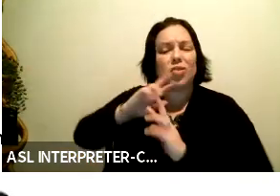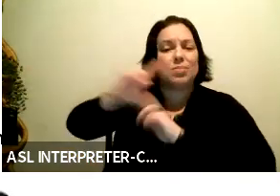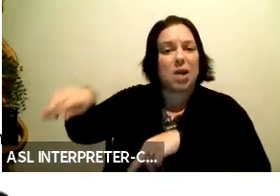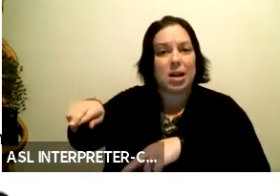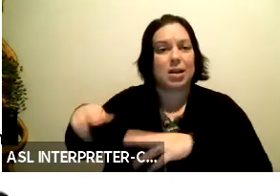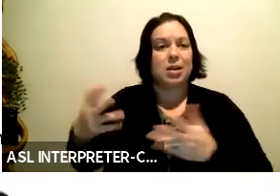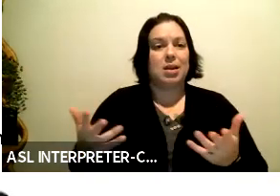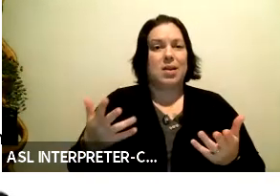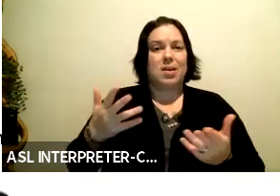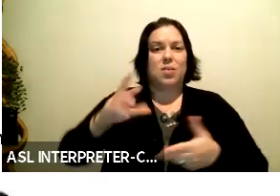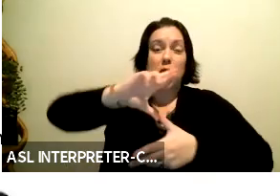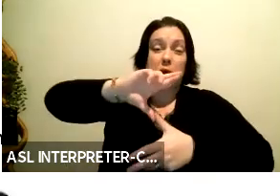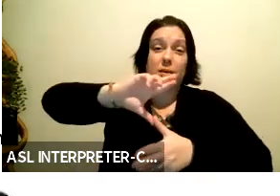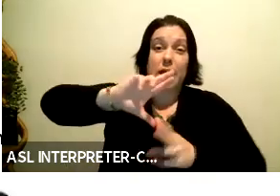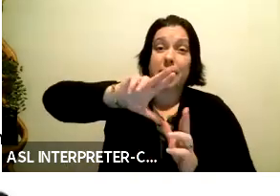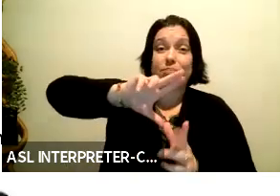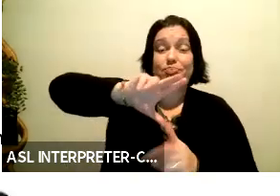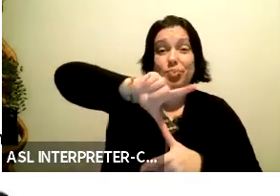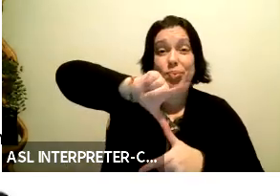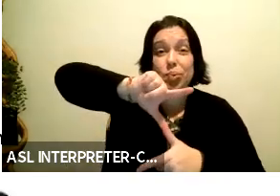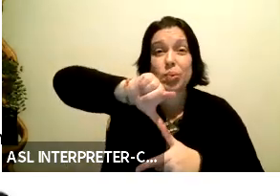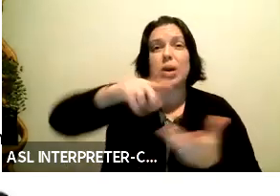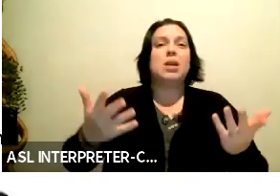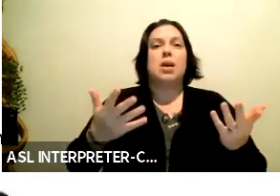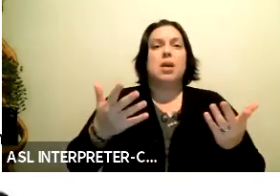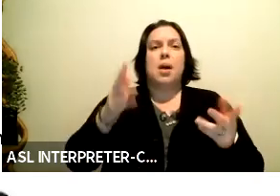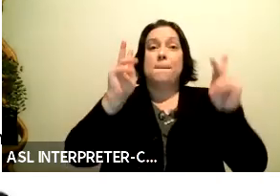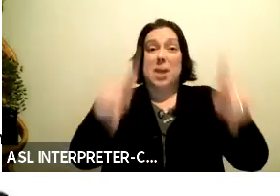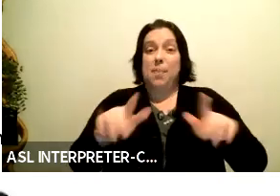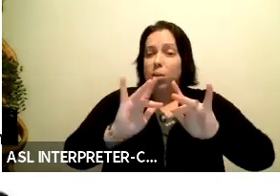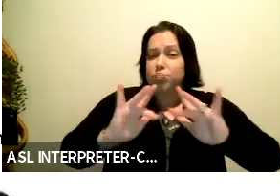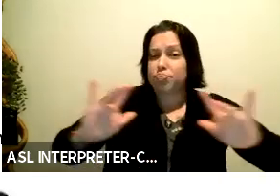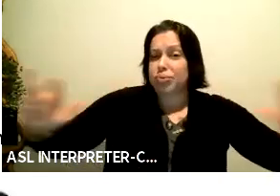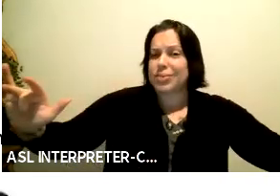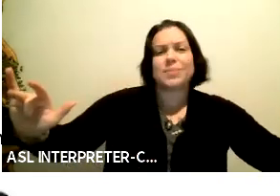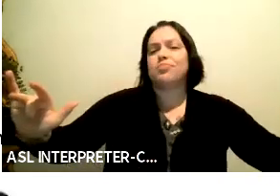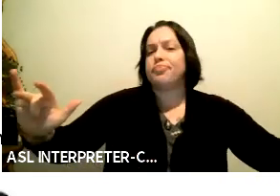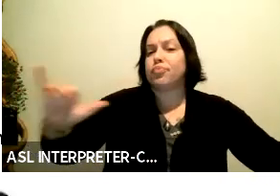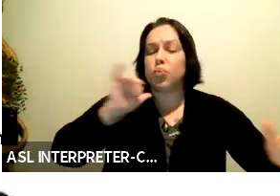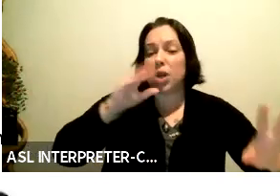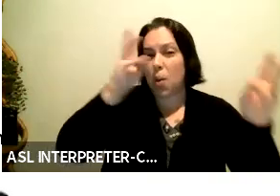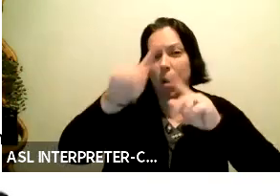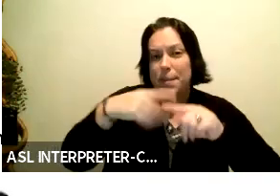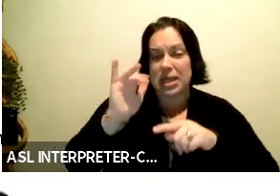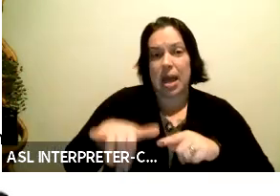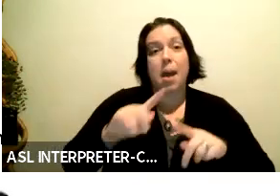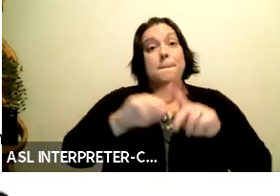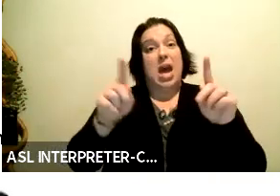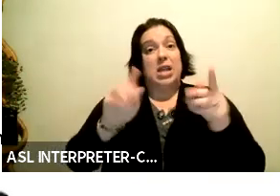don't live. At the center of any disaster is the community surviving it. Therefore our systems